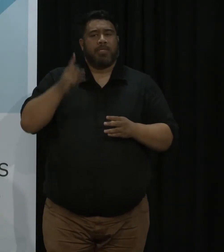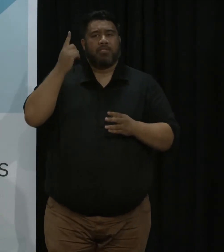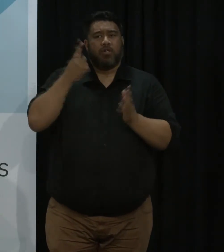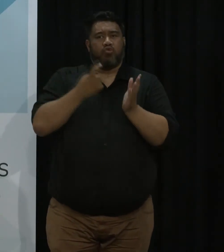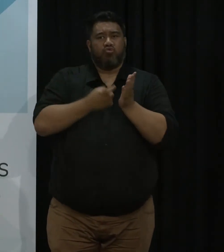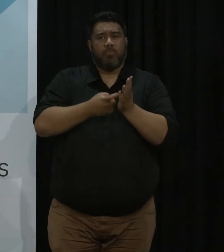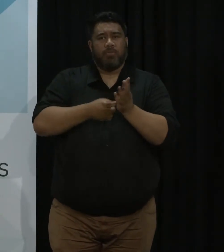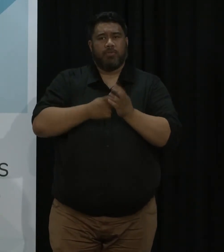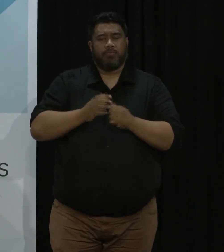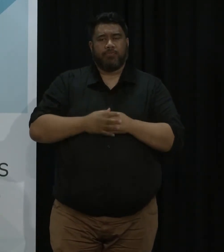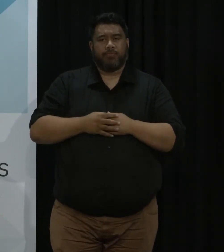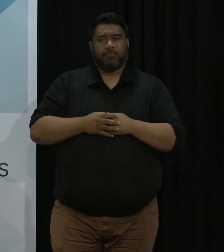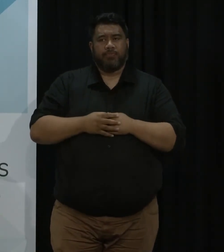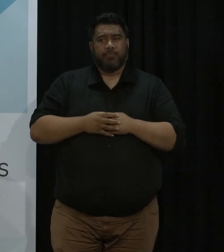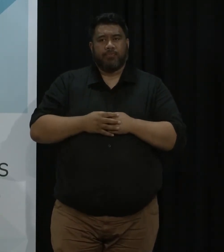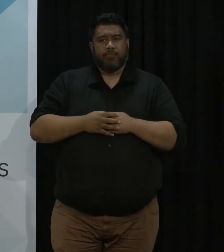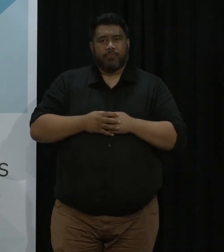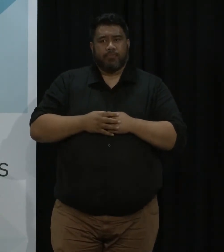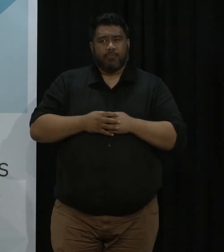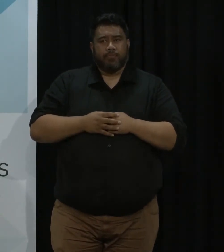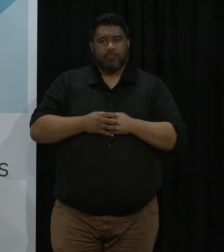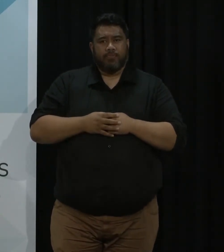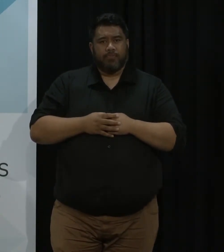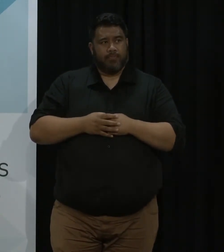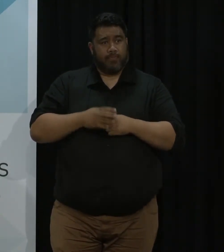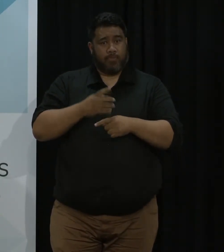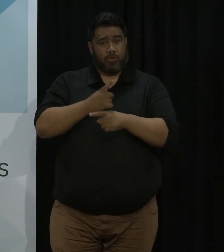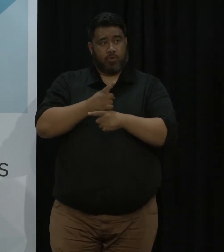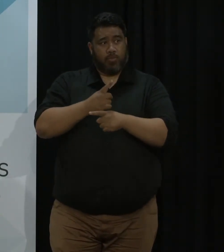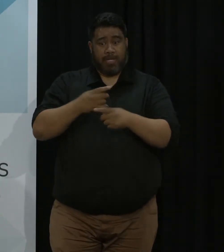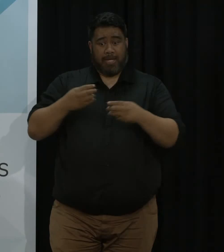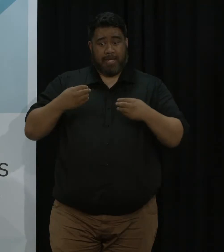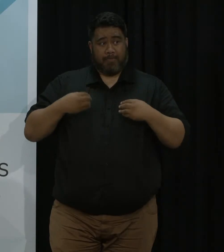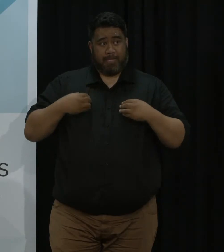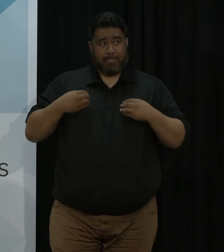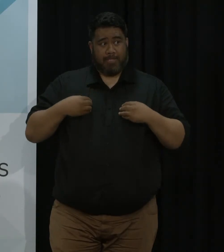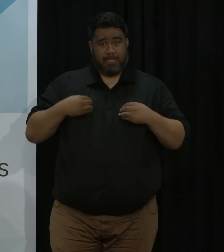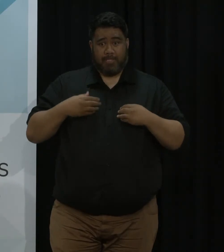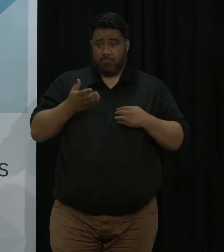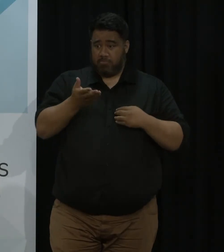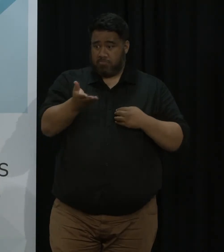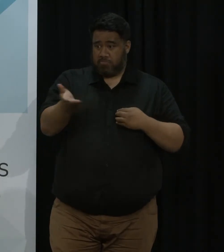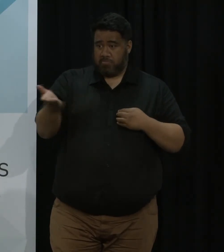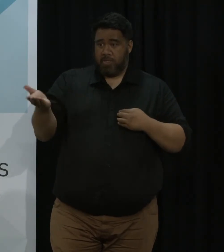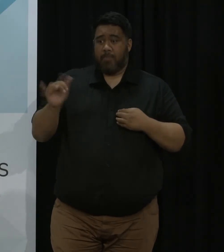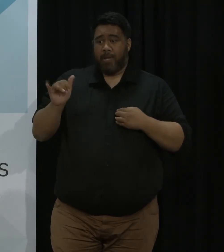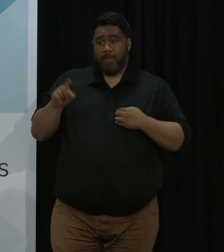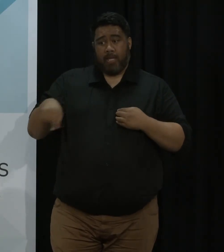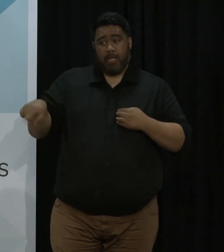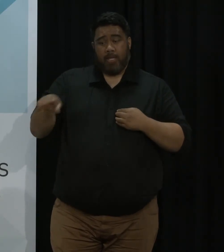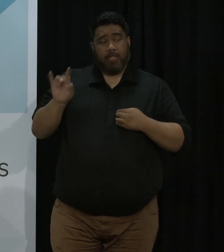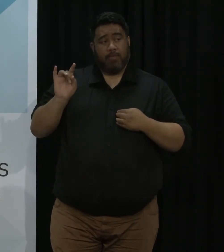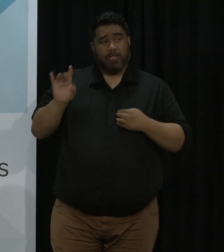quite a few competitions at present.